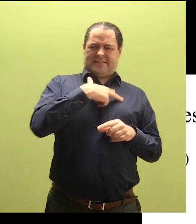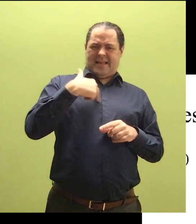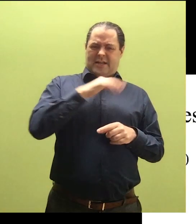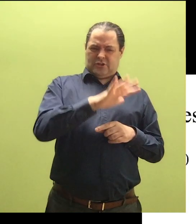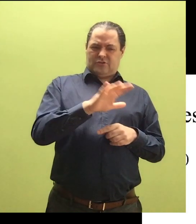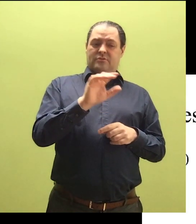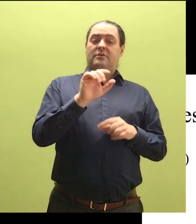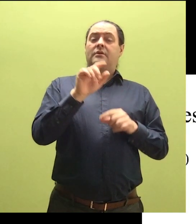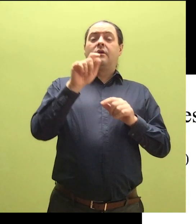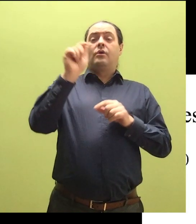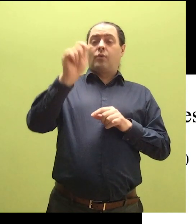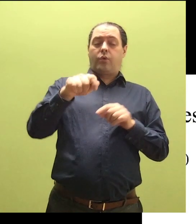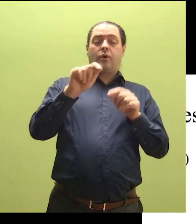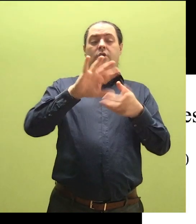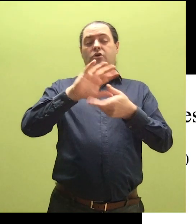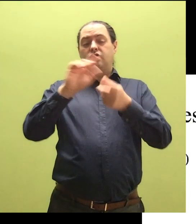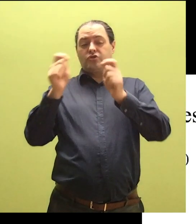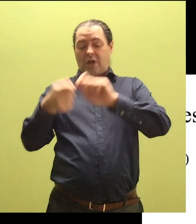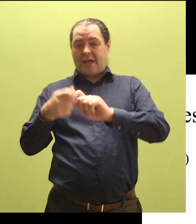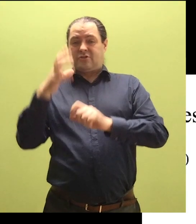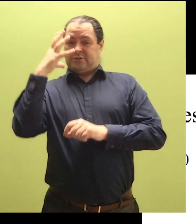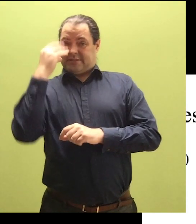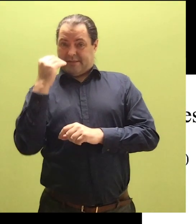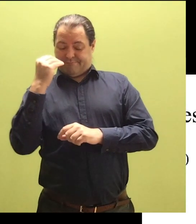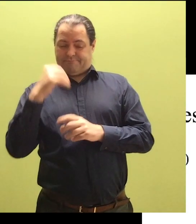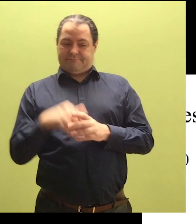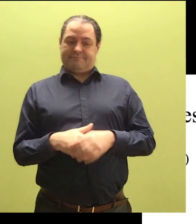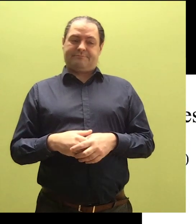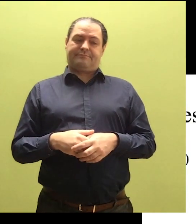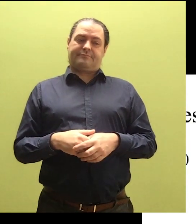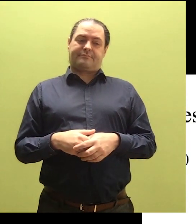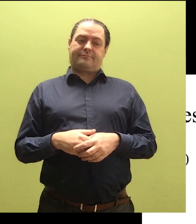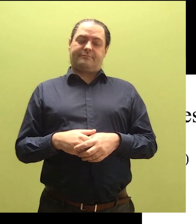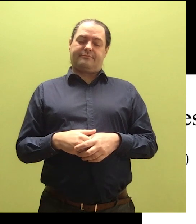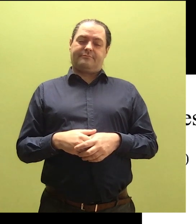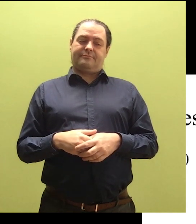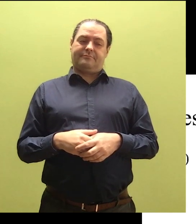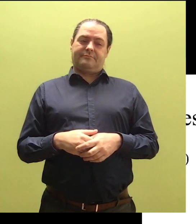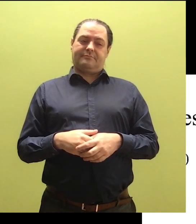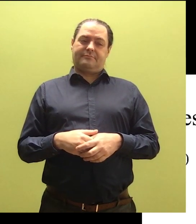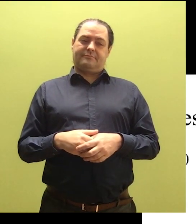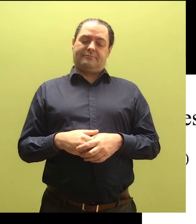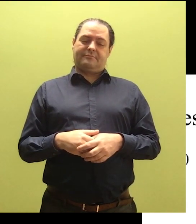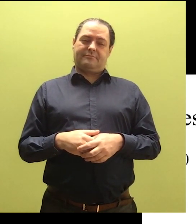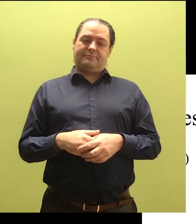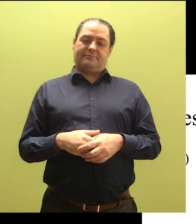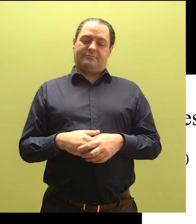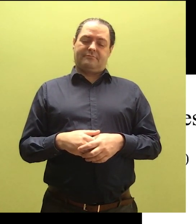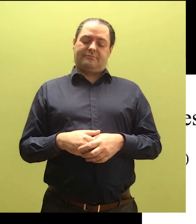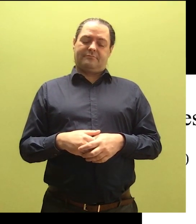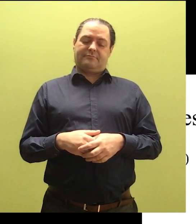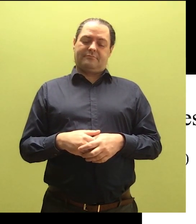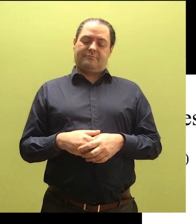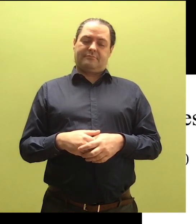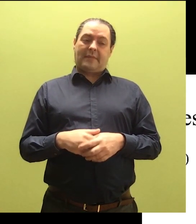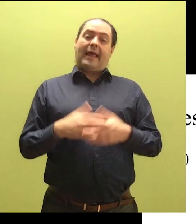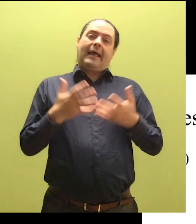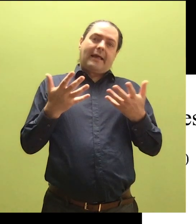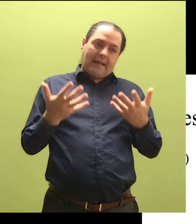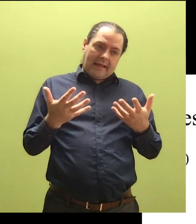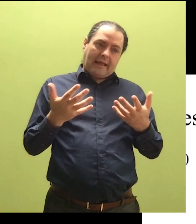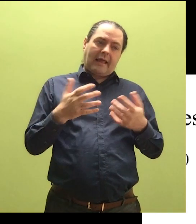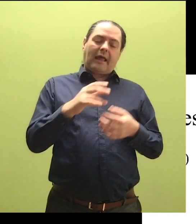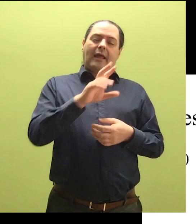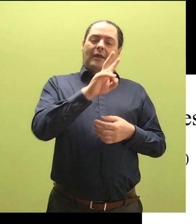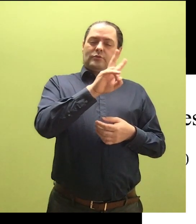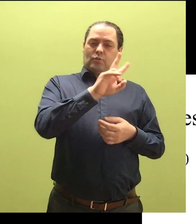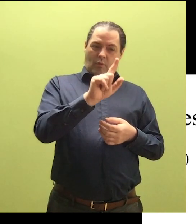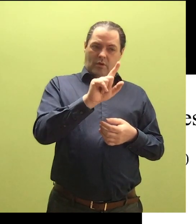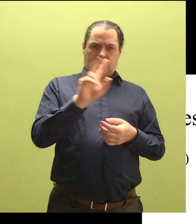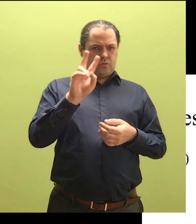Danish Sign Language. However, we must also note that the same